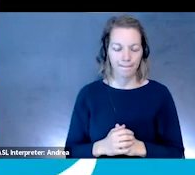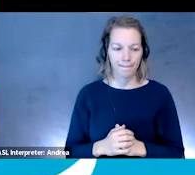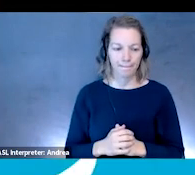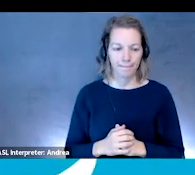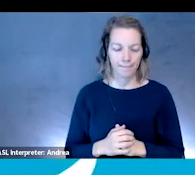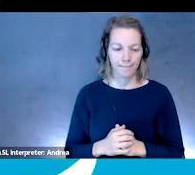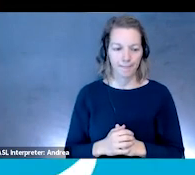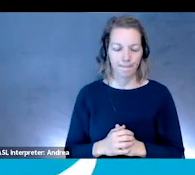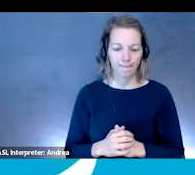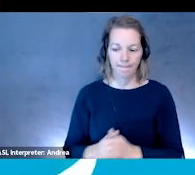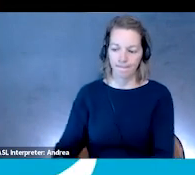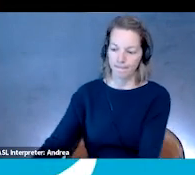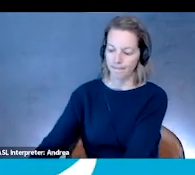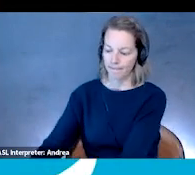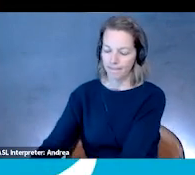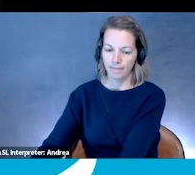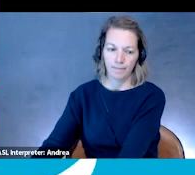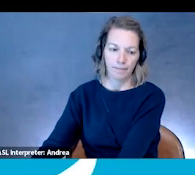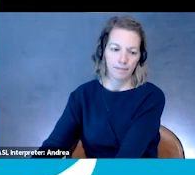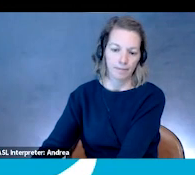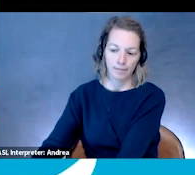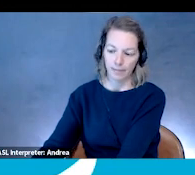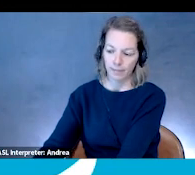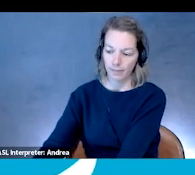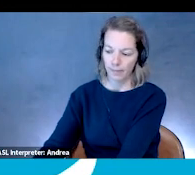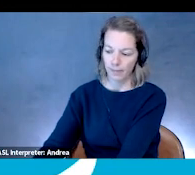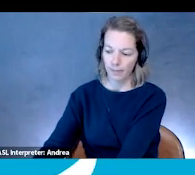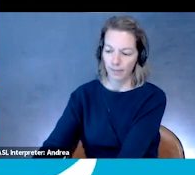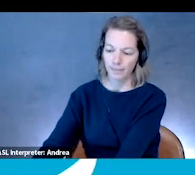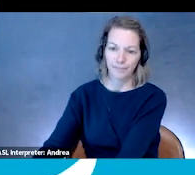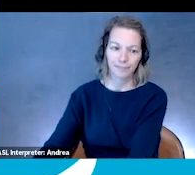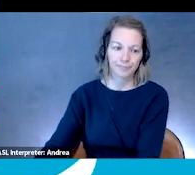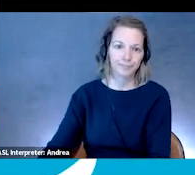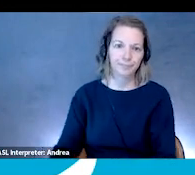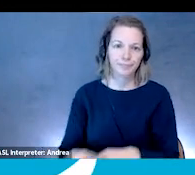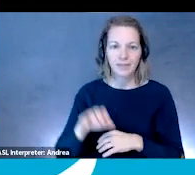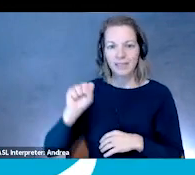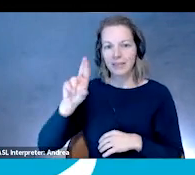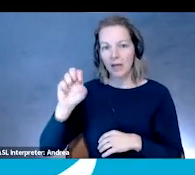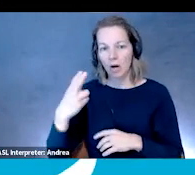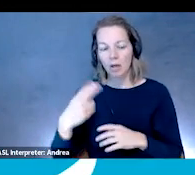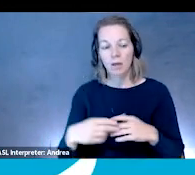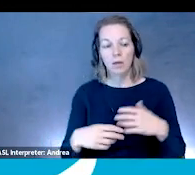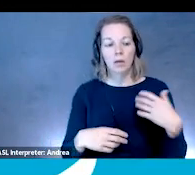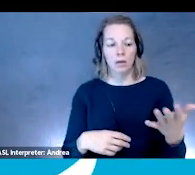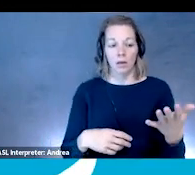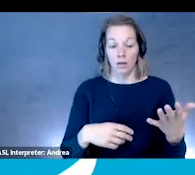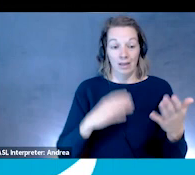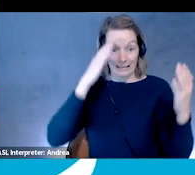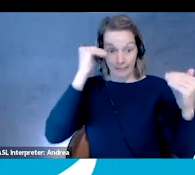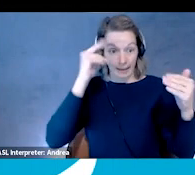WITH ASSISTANCE AND FINDING A PERSONAL SERVICE WORKER.